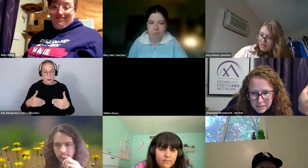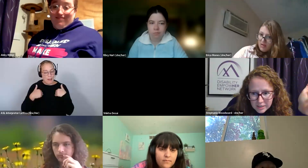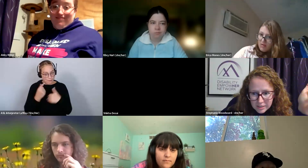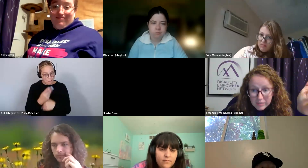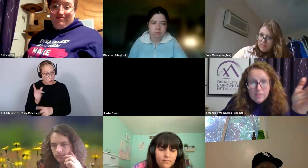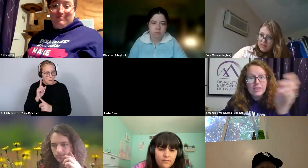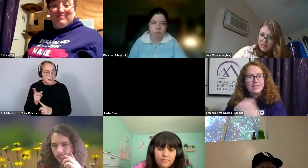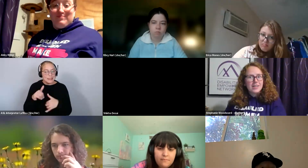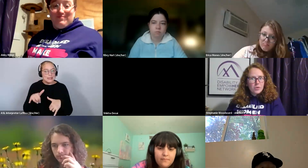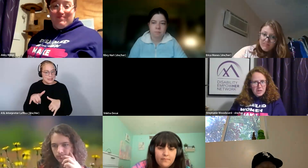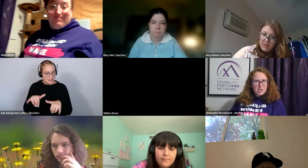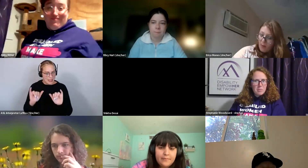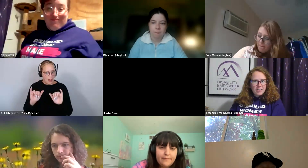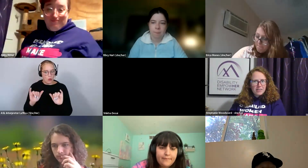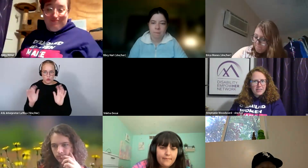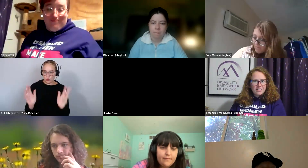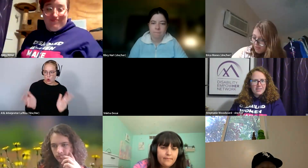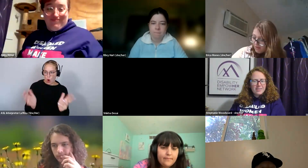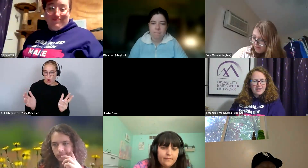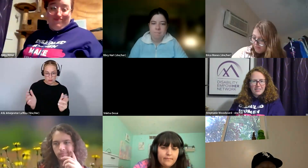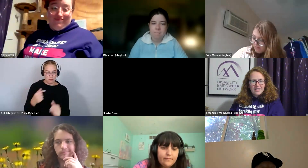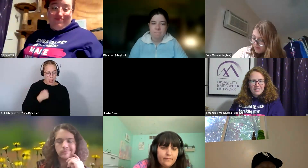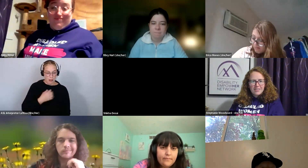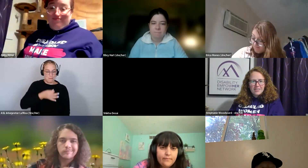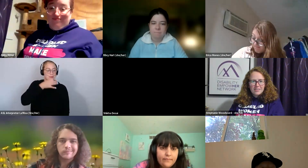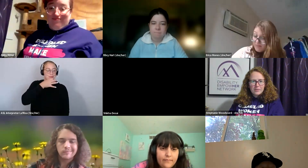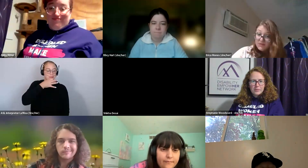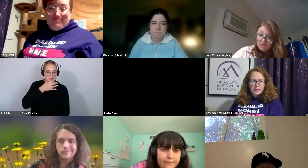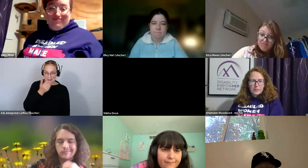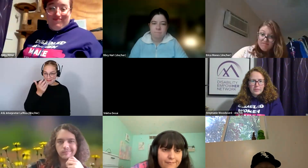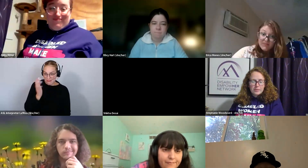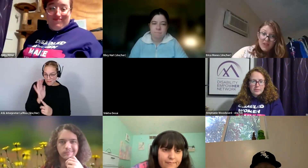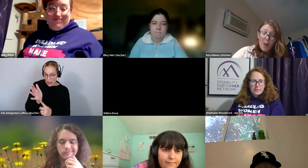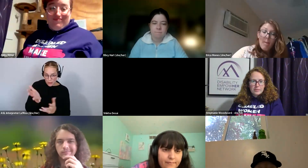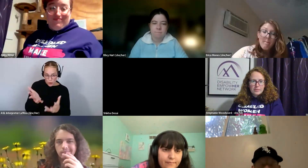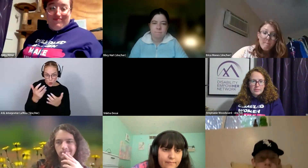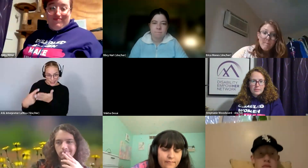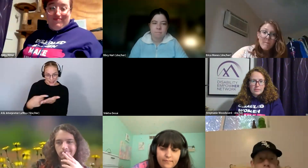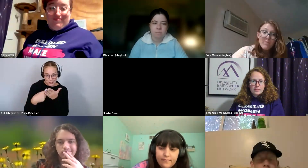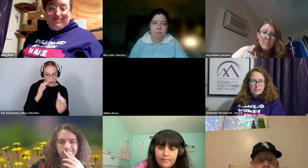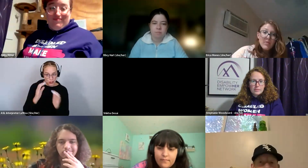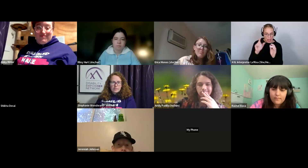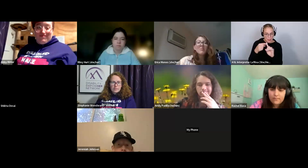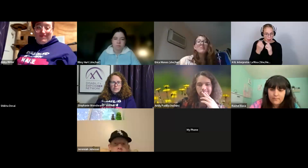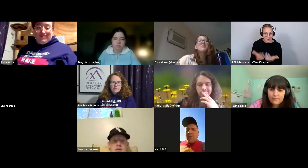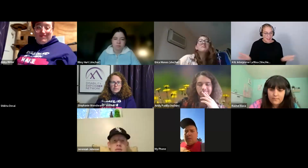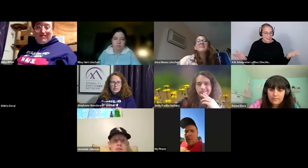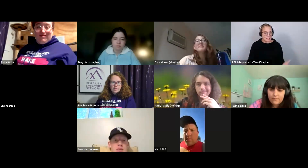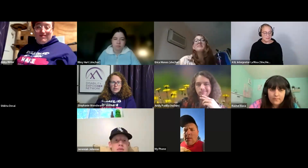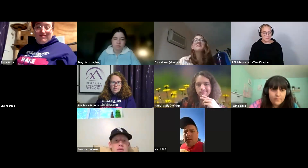by the ADA. All right, look at that. I still have time for us to talk because I'm just that good. In the next five minutes, does anybody want to